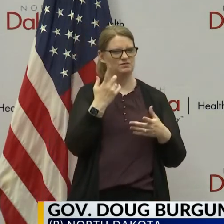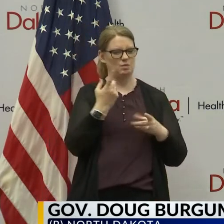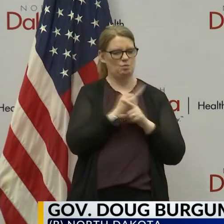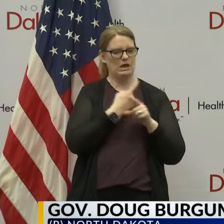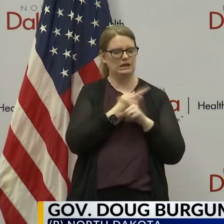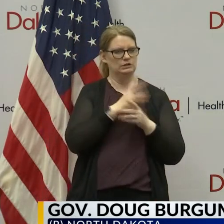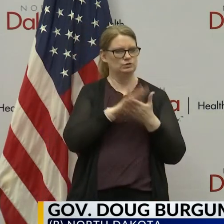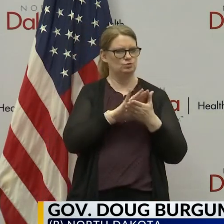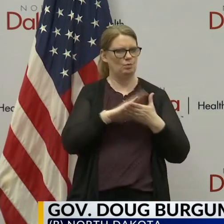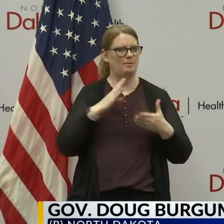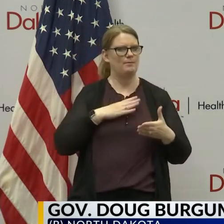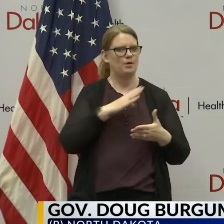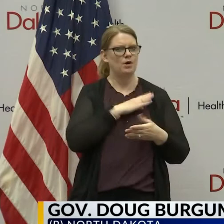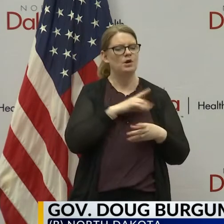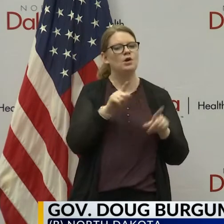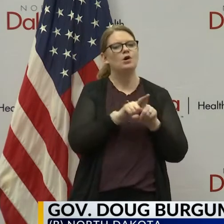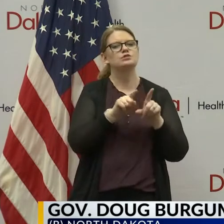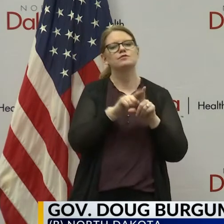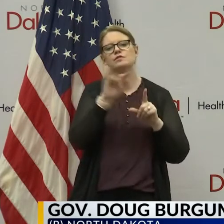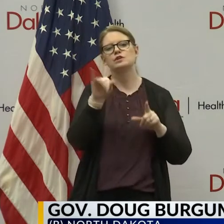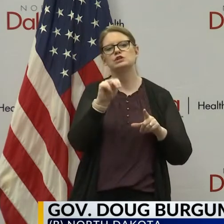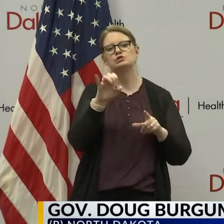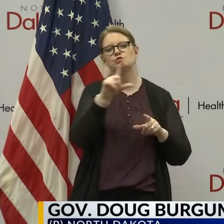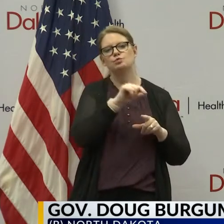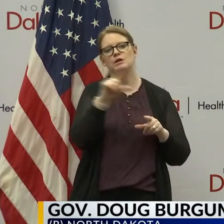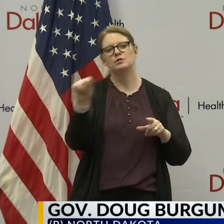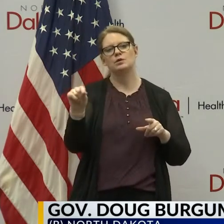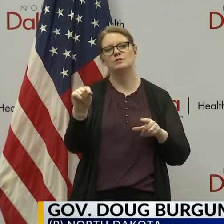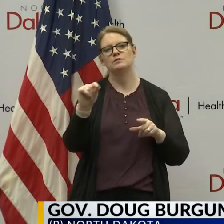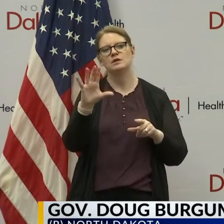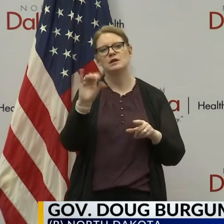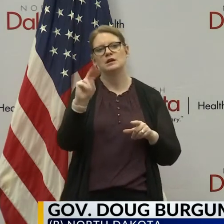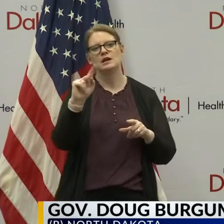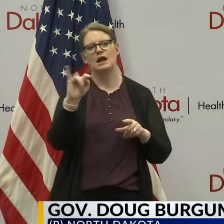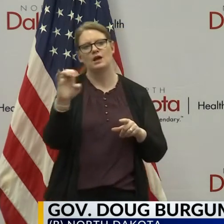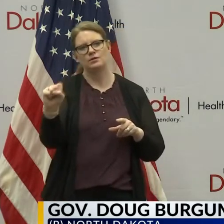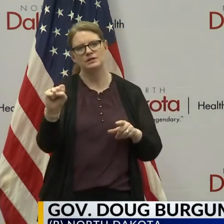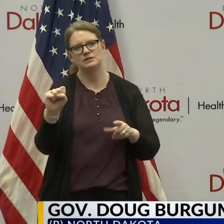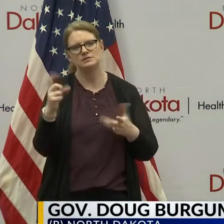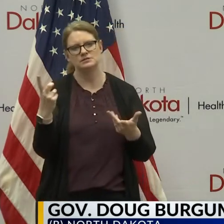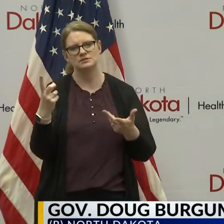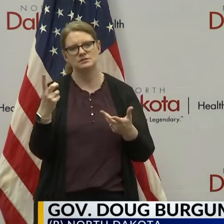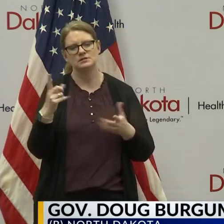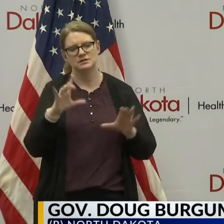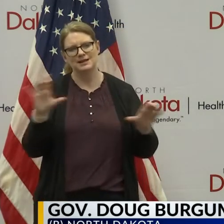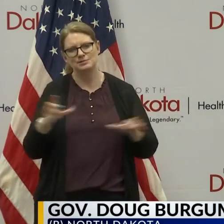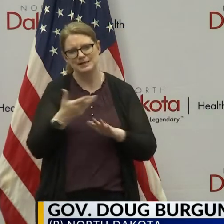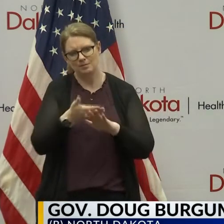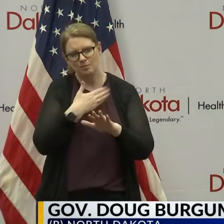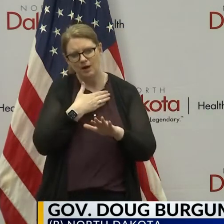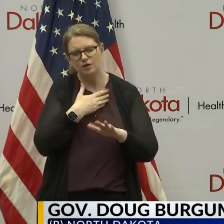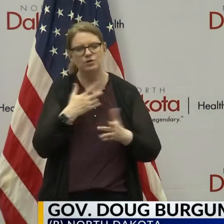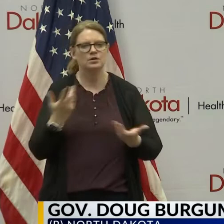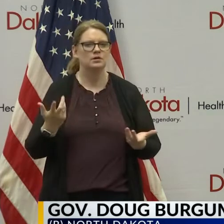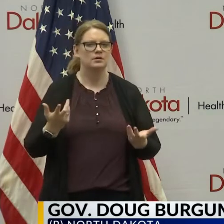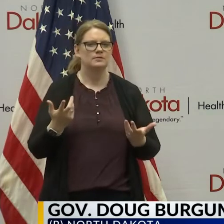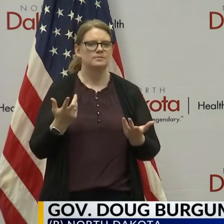ELECTION FOR SPECIAL ELECTIONS. WE JUST DID THIS FOR REGULAR SCHOOL BOARD ELECTIONS AND FOR